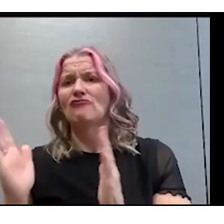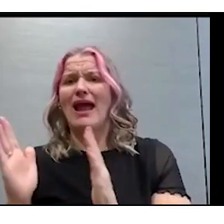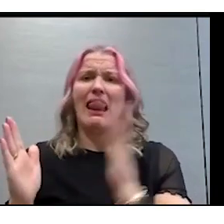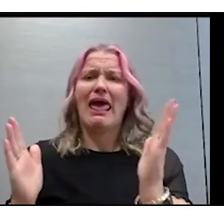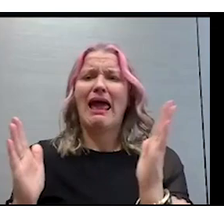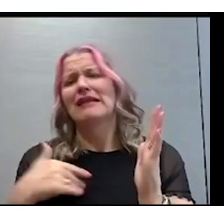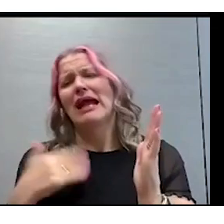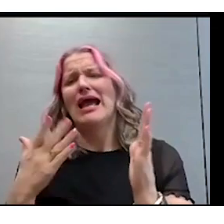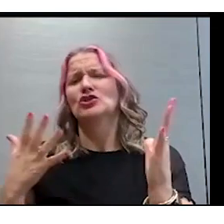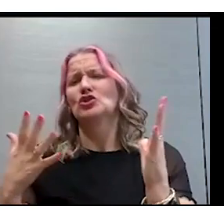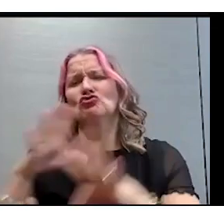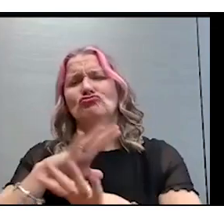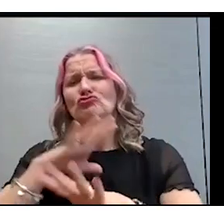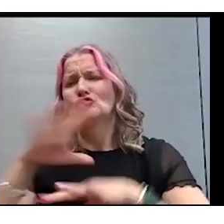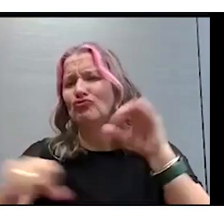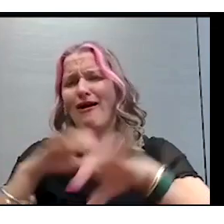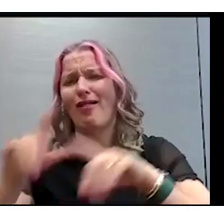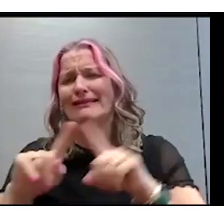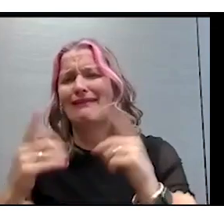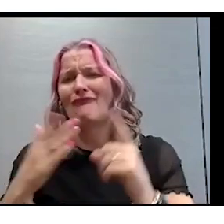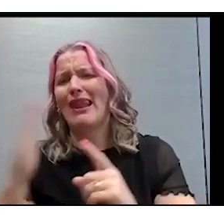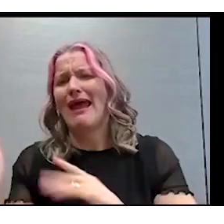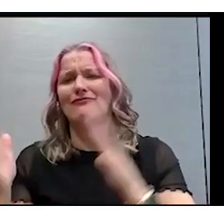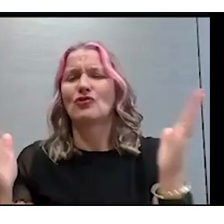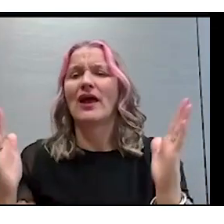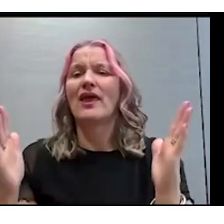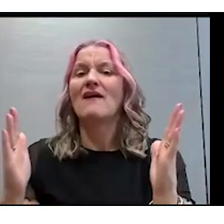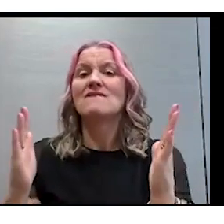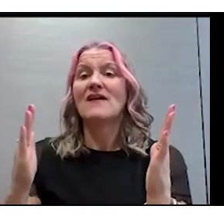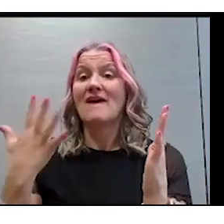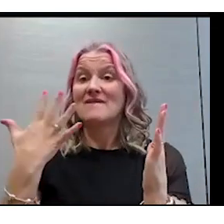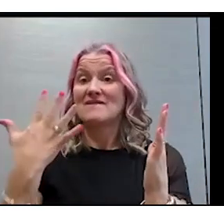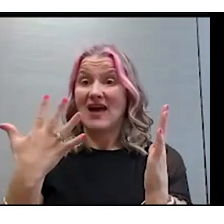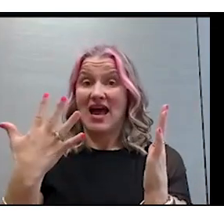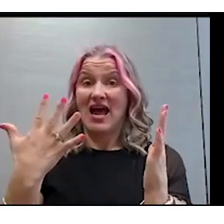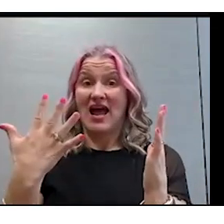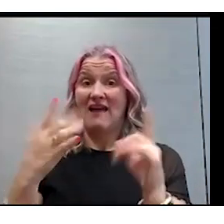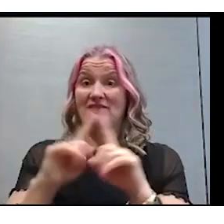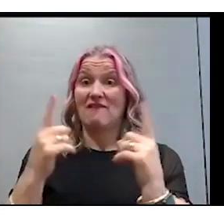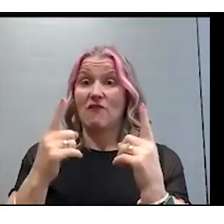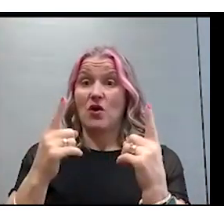On the left-hand side of the screen, I have 5 principles which most of